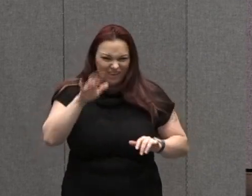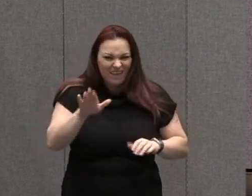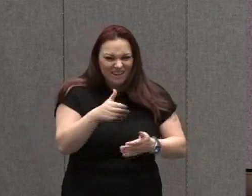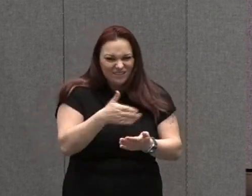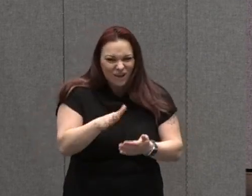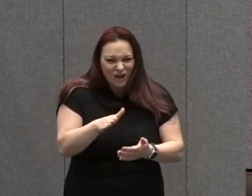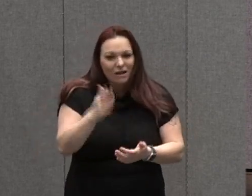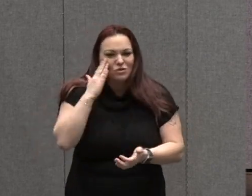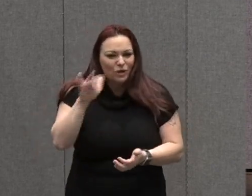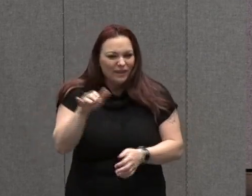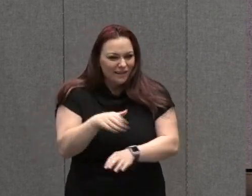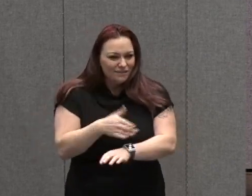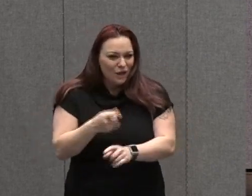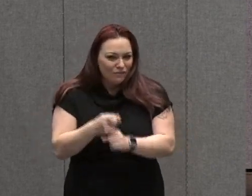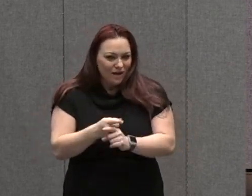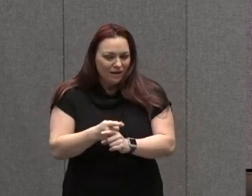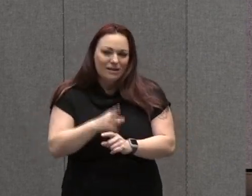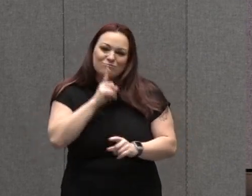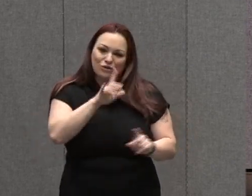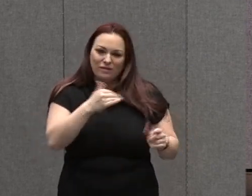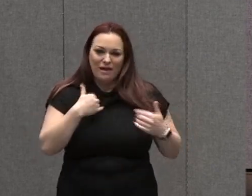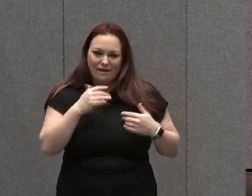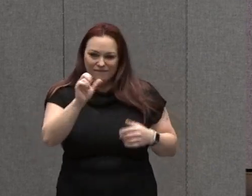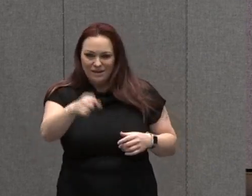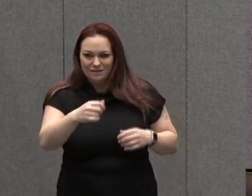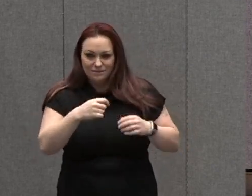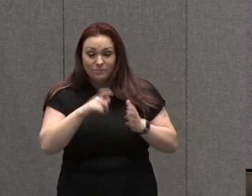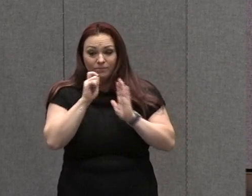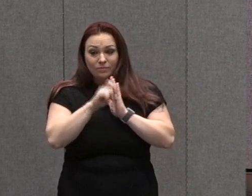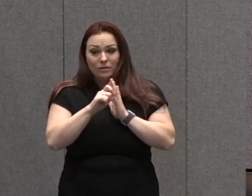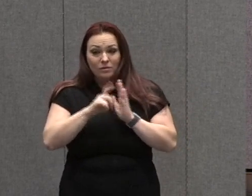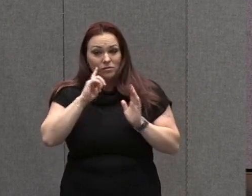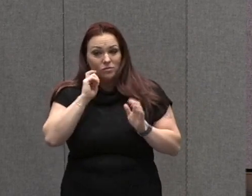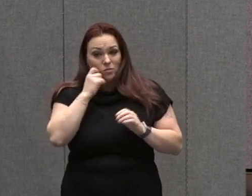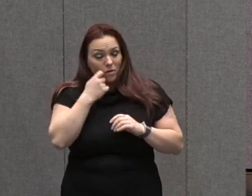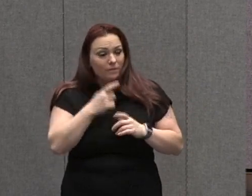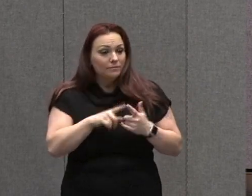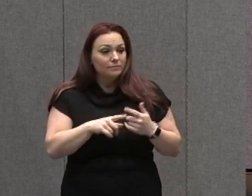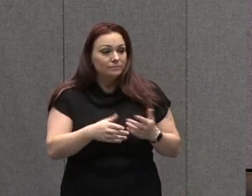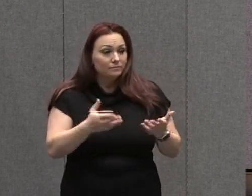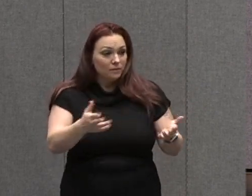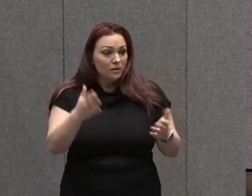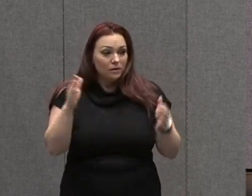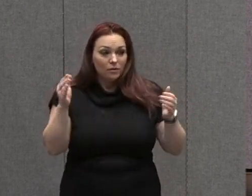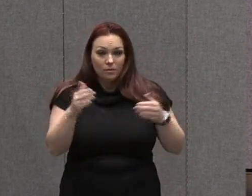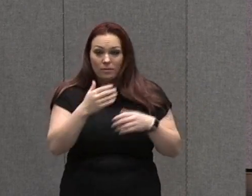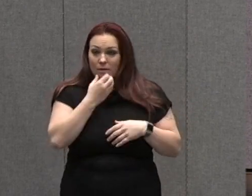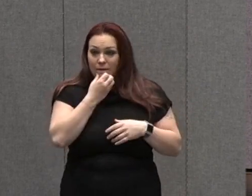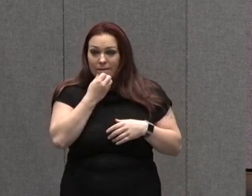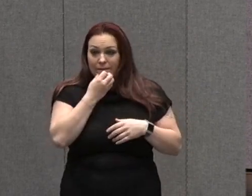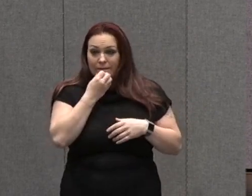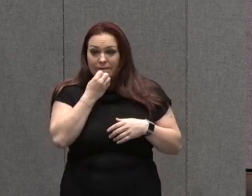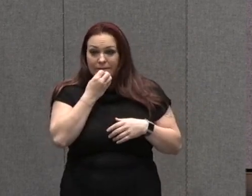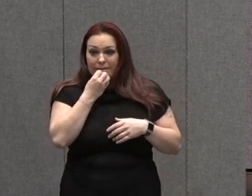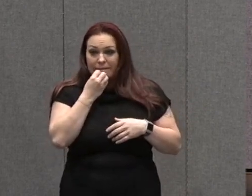Okay so now we're gonna do some cool stuff with it. I wrote it up here, so lets look at this rhythm. Can we close in on this rhythm a little bit too?